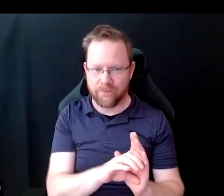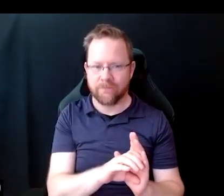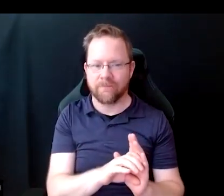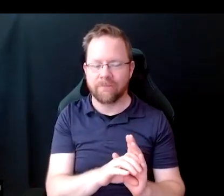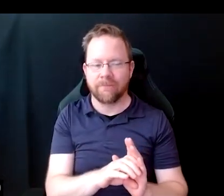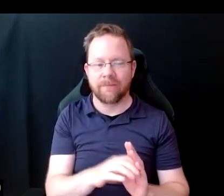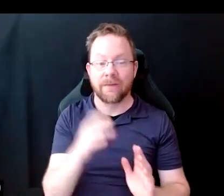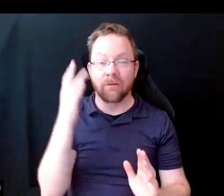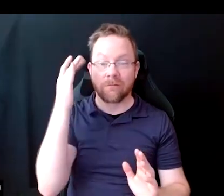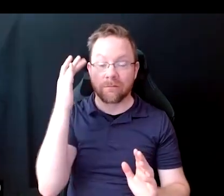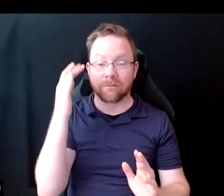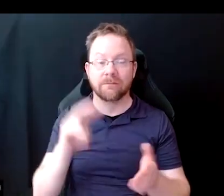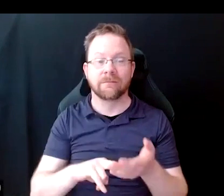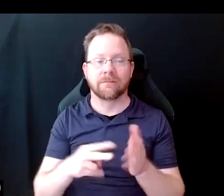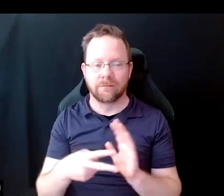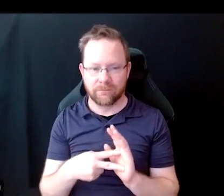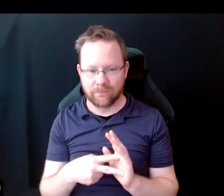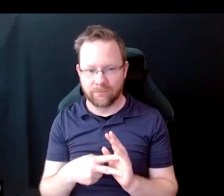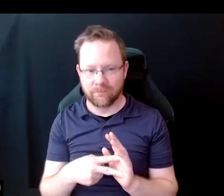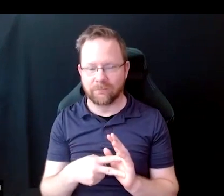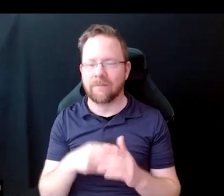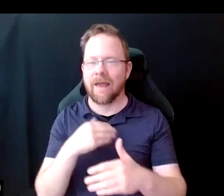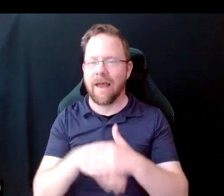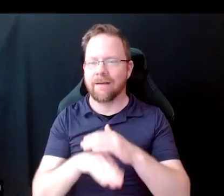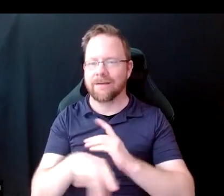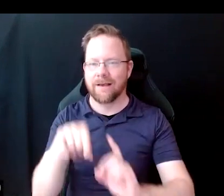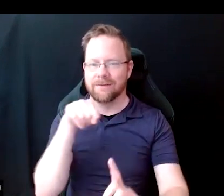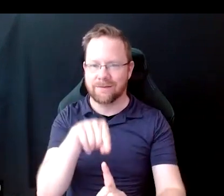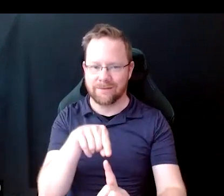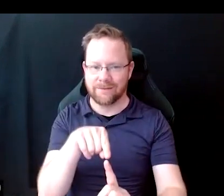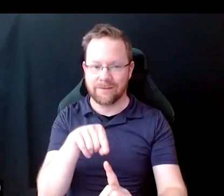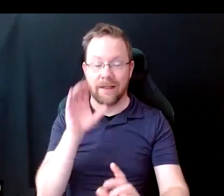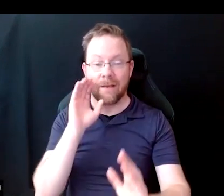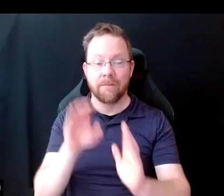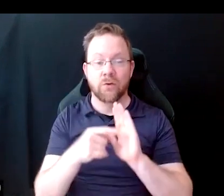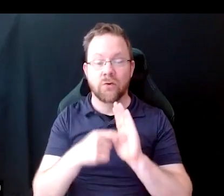because this means access right here. It is a picture of the 727.